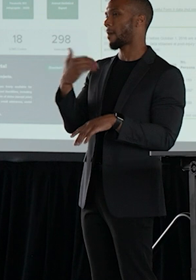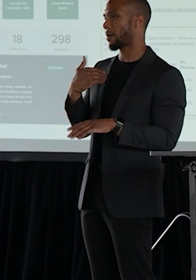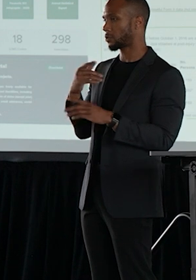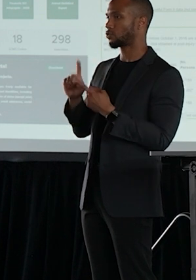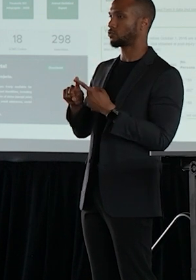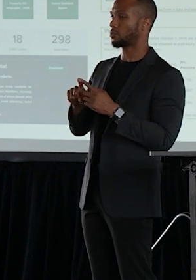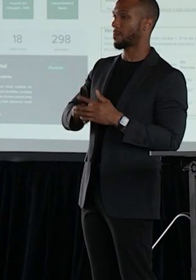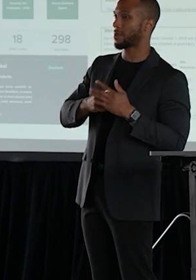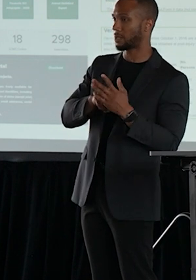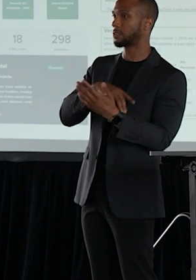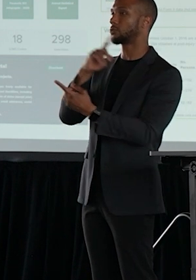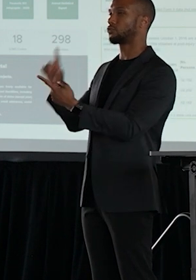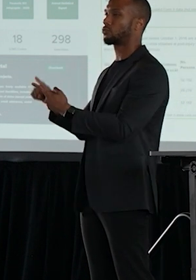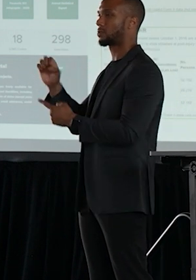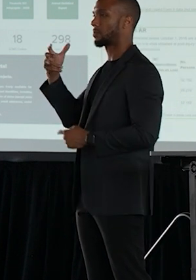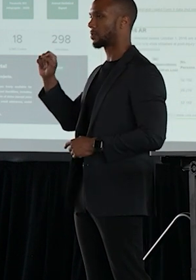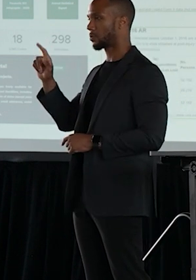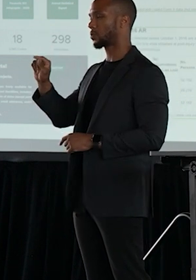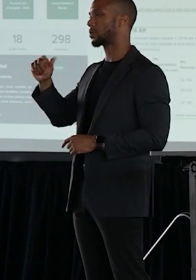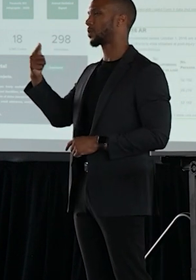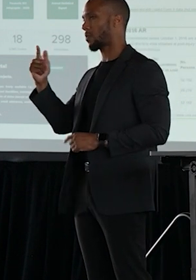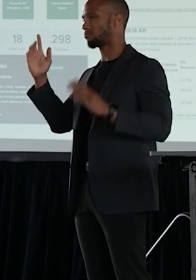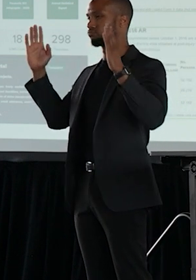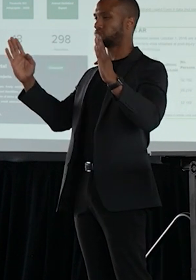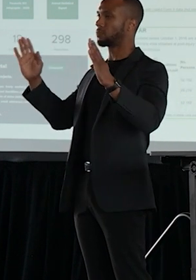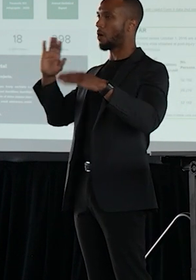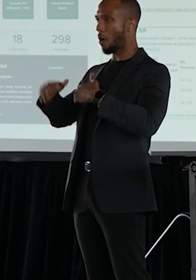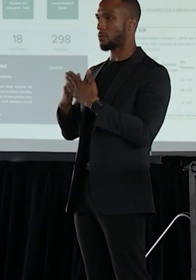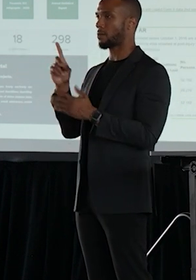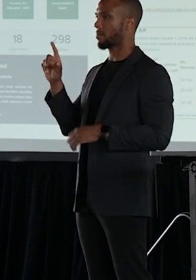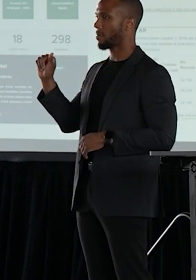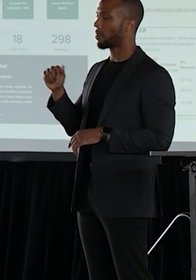to September 2021, all the data there. We also have previous